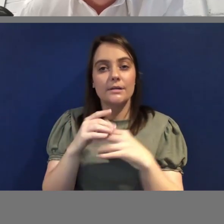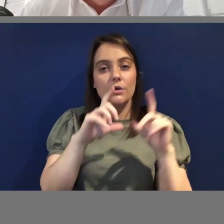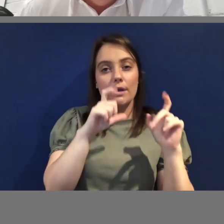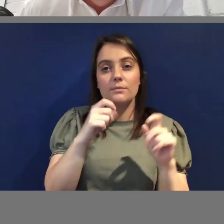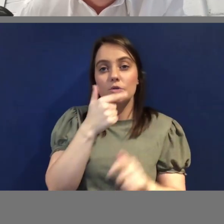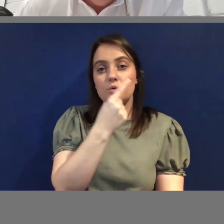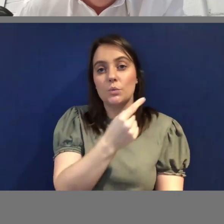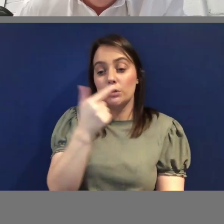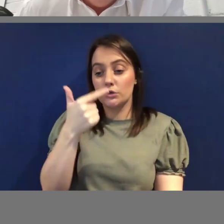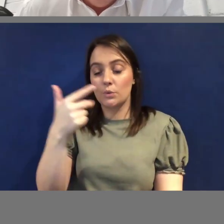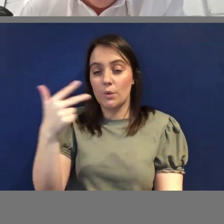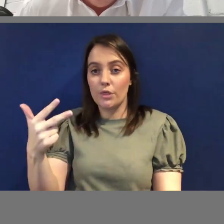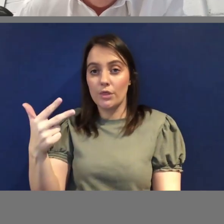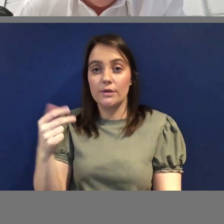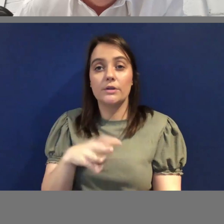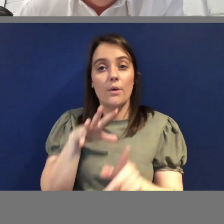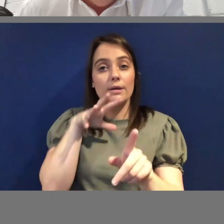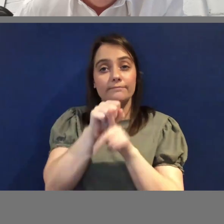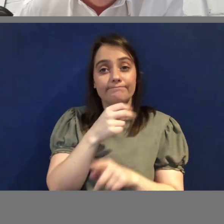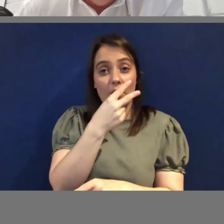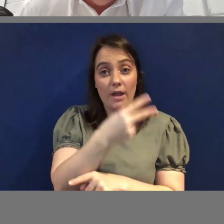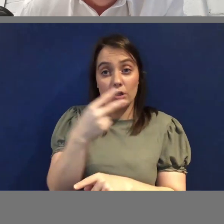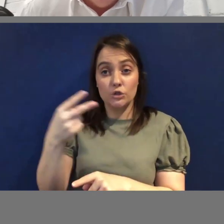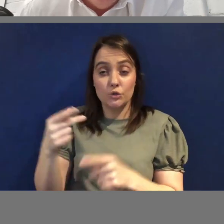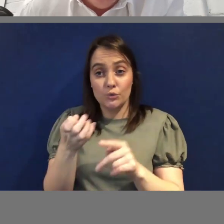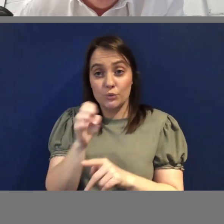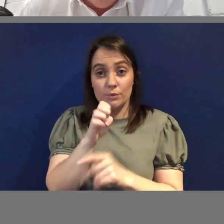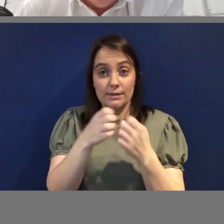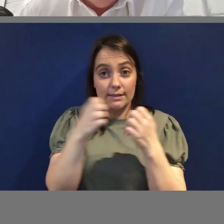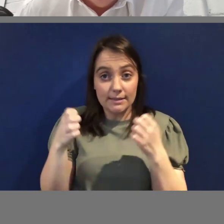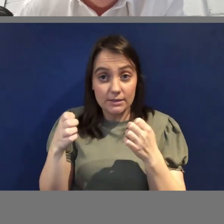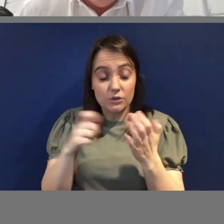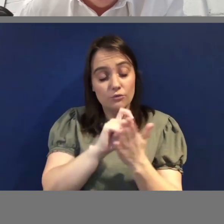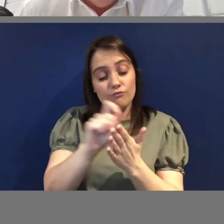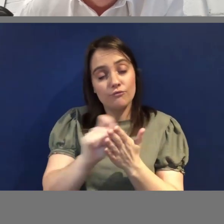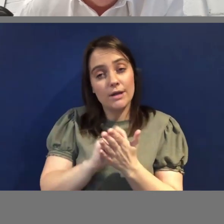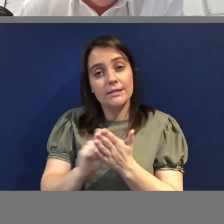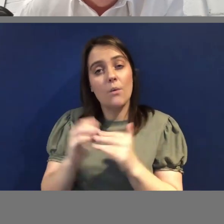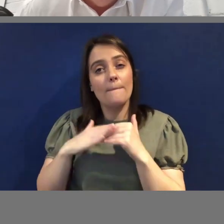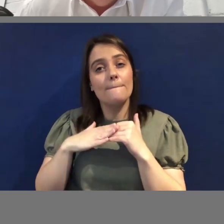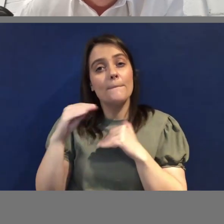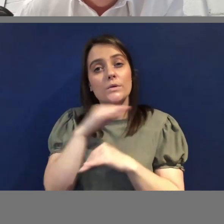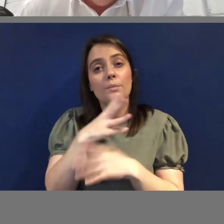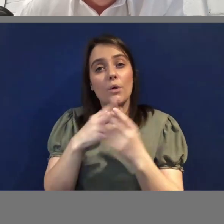image three so I'm going to give you one minute to maybe write down what you think are the most important things to get right here in relation